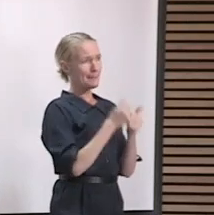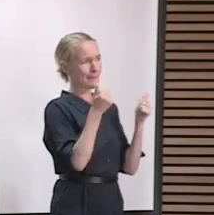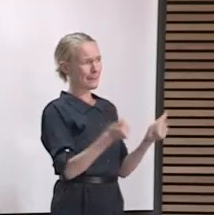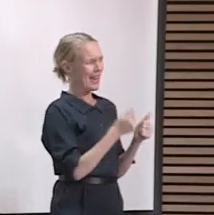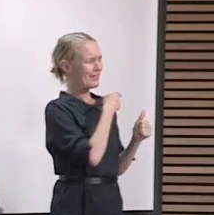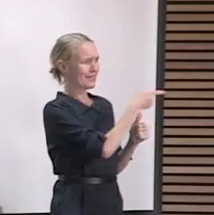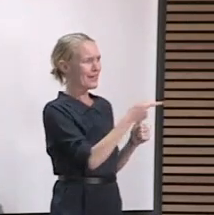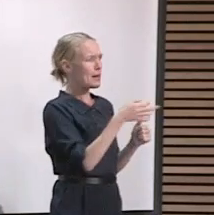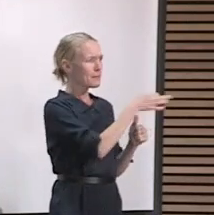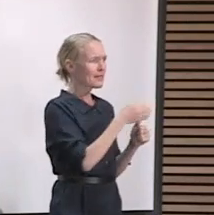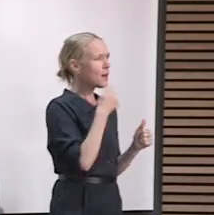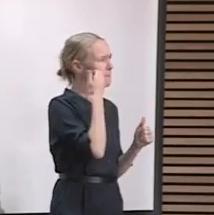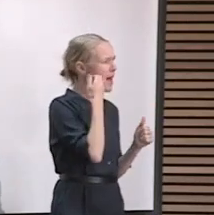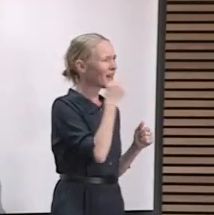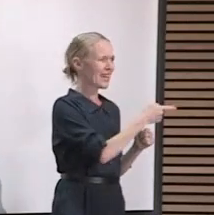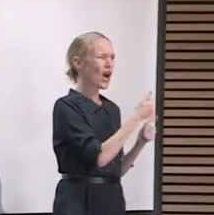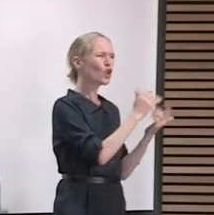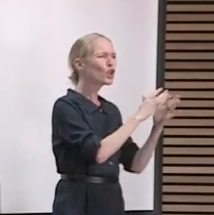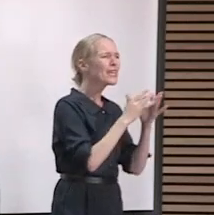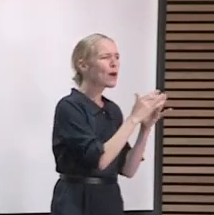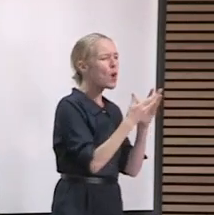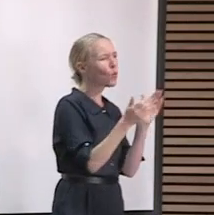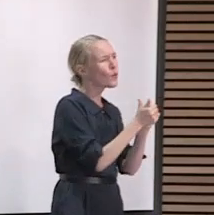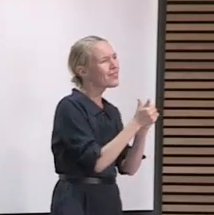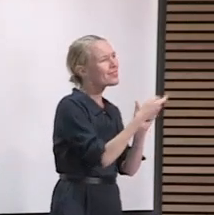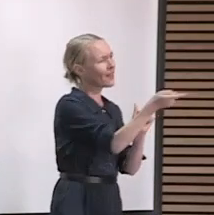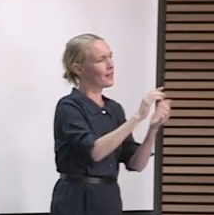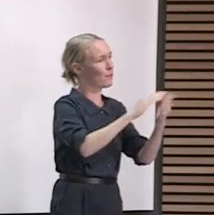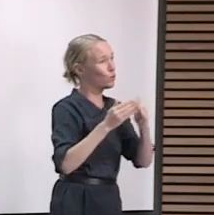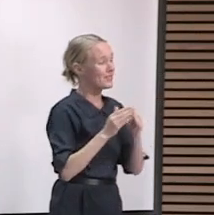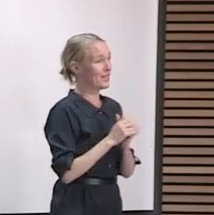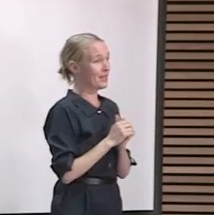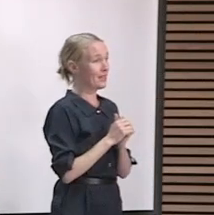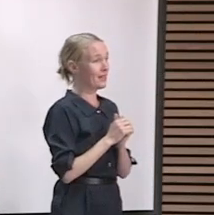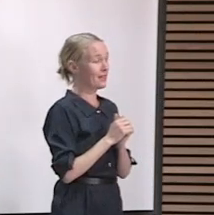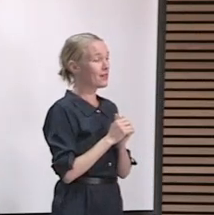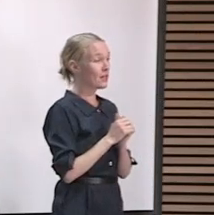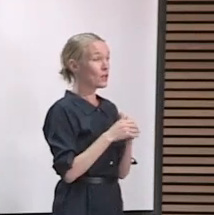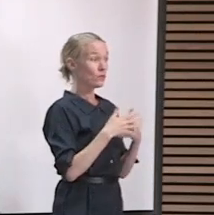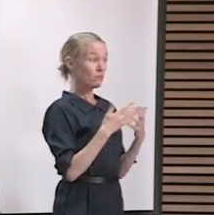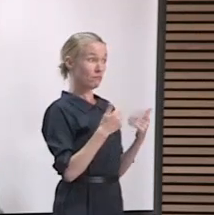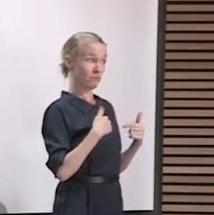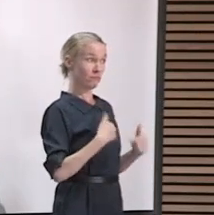Manukau DHB, both those Maori and Pasifika health providers in those communities are very